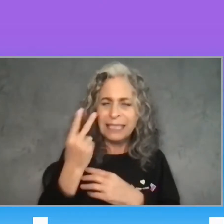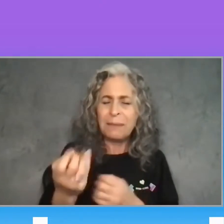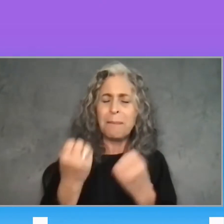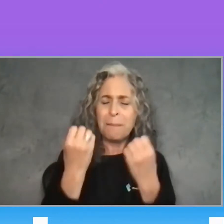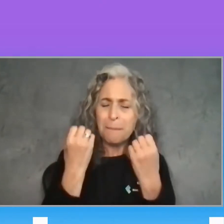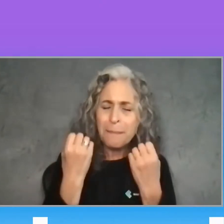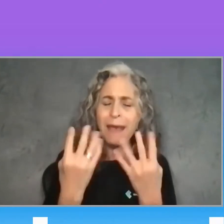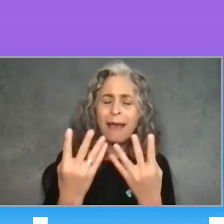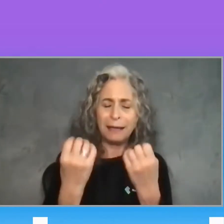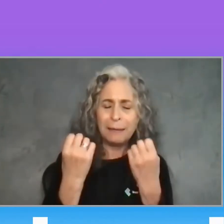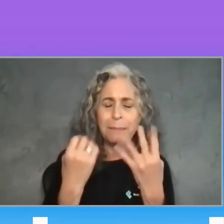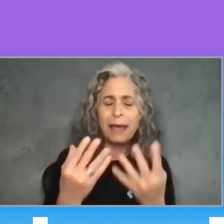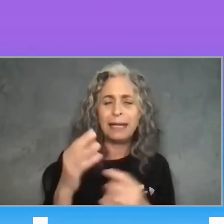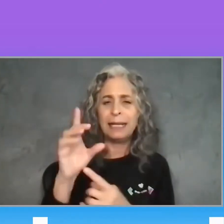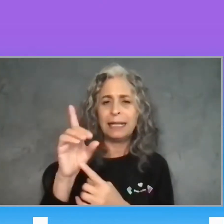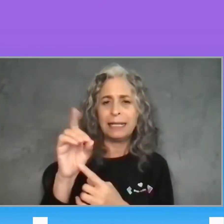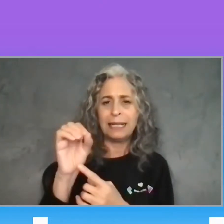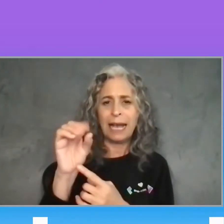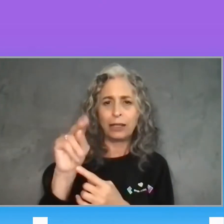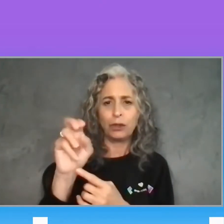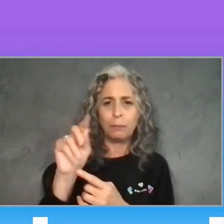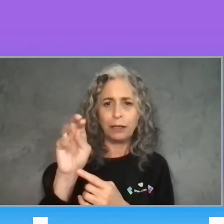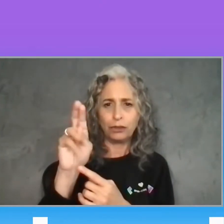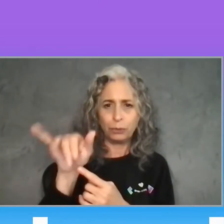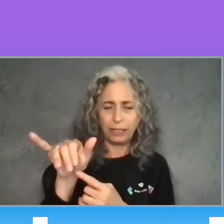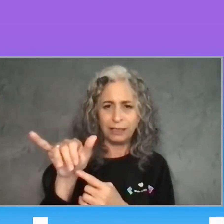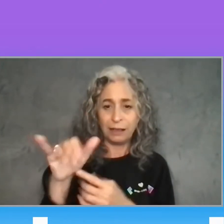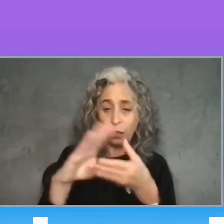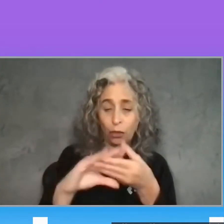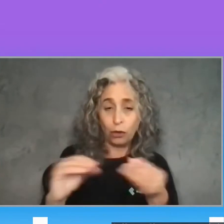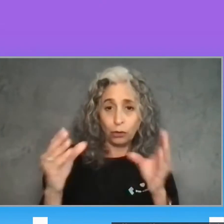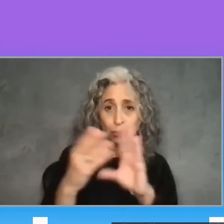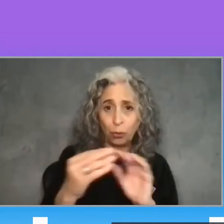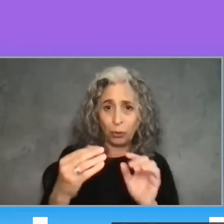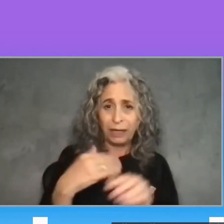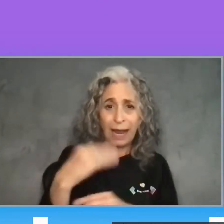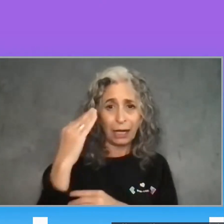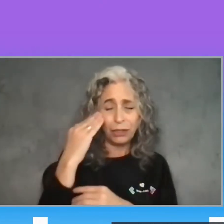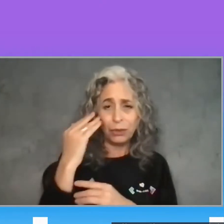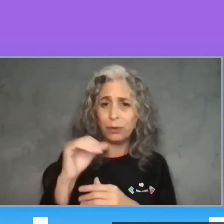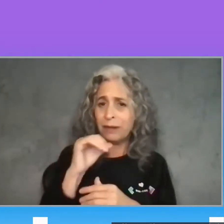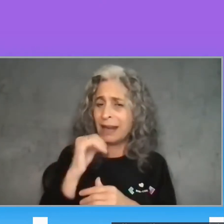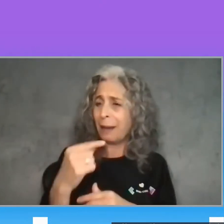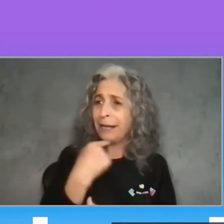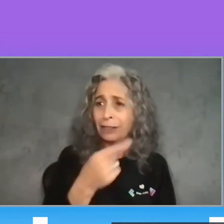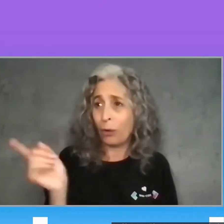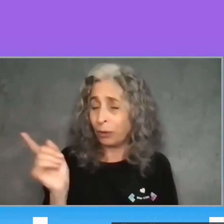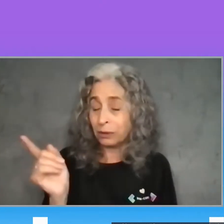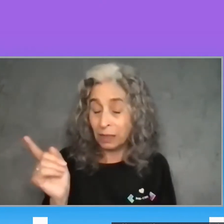documentaries that the stories that I knew weren't being told,